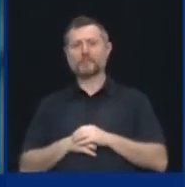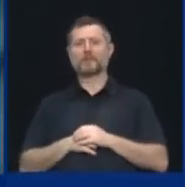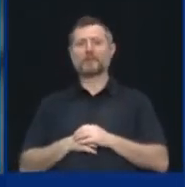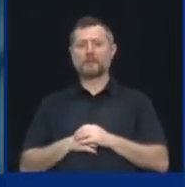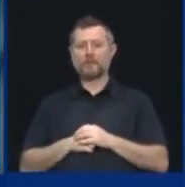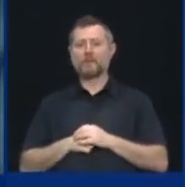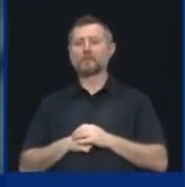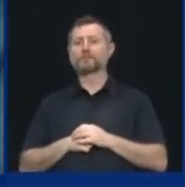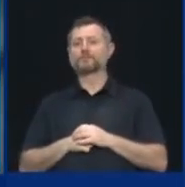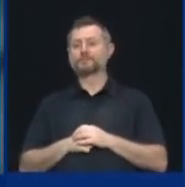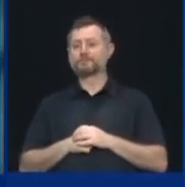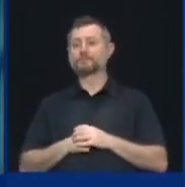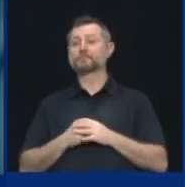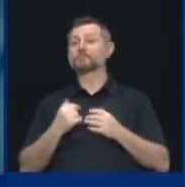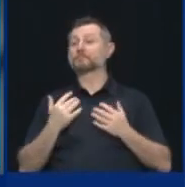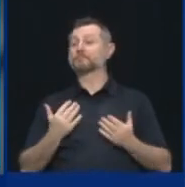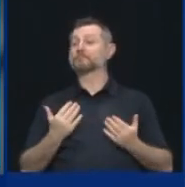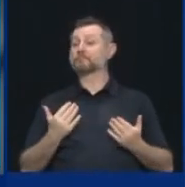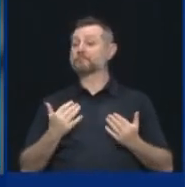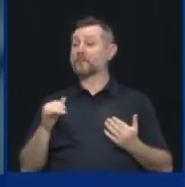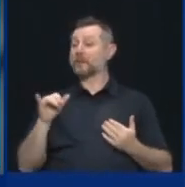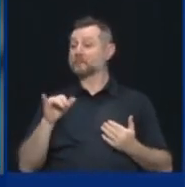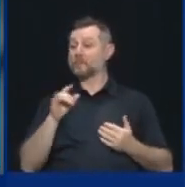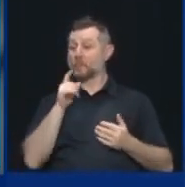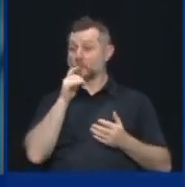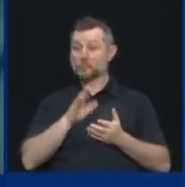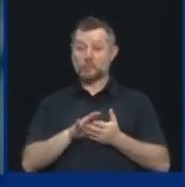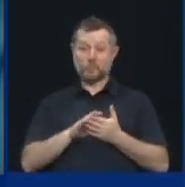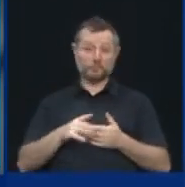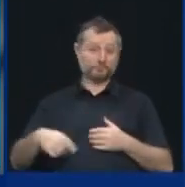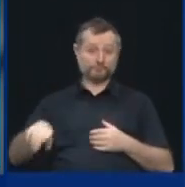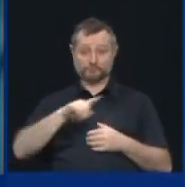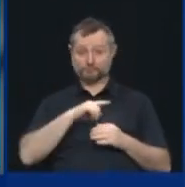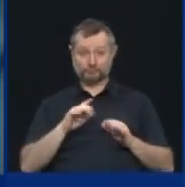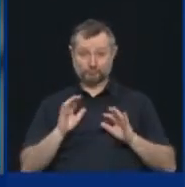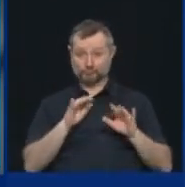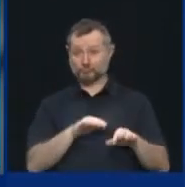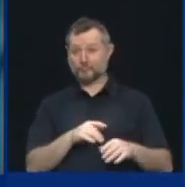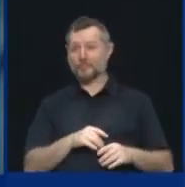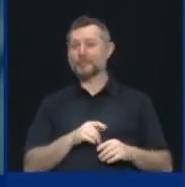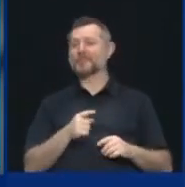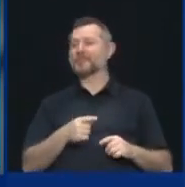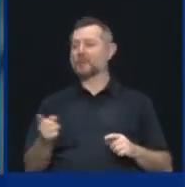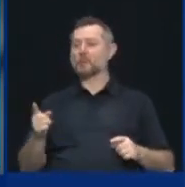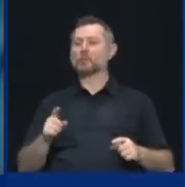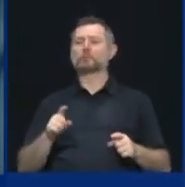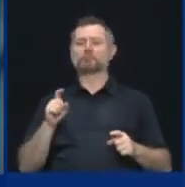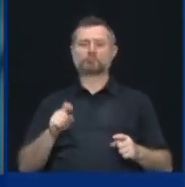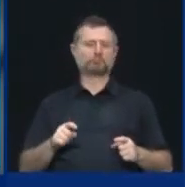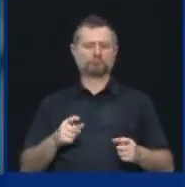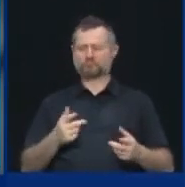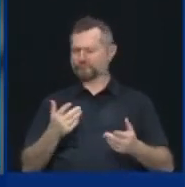INSIDE SCHOOL IS OBVIOUSLY DIFFERENT. IITS UP TO THE LOCAL SCHOOL DISTRICTS.